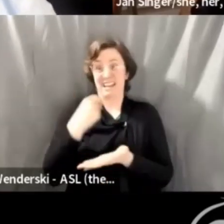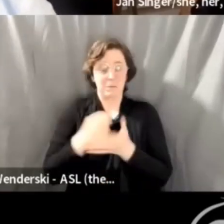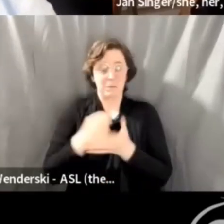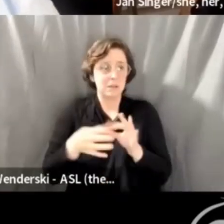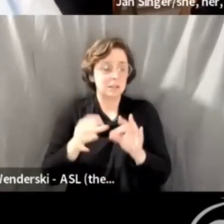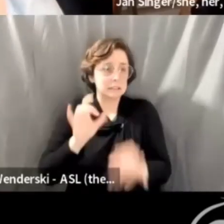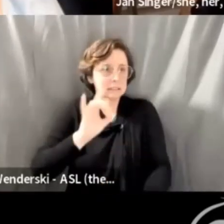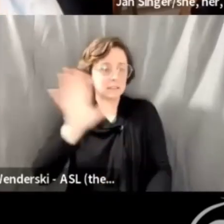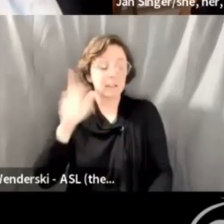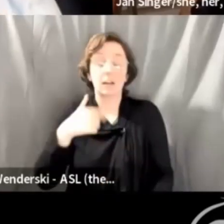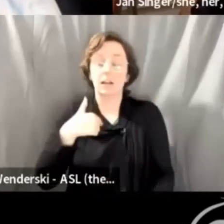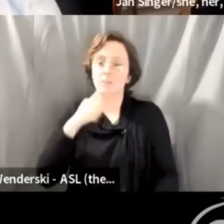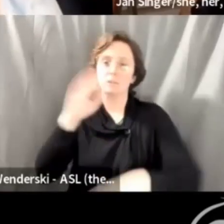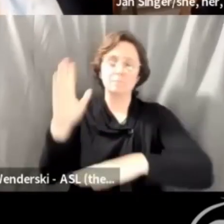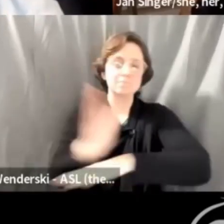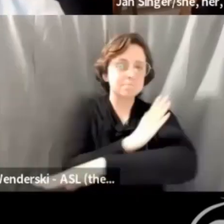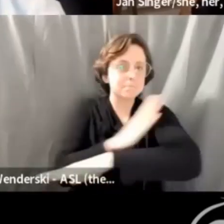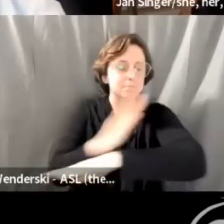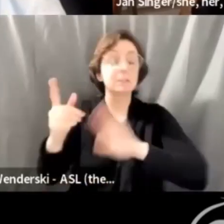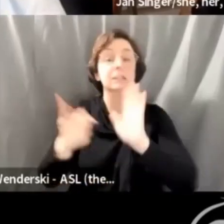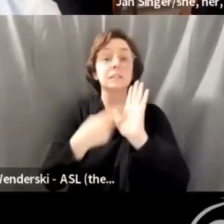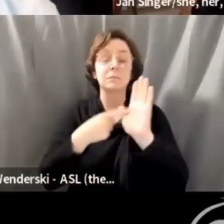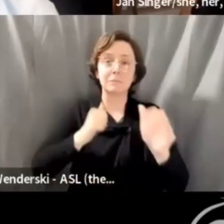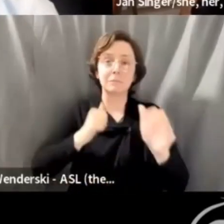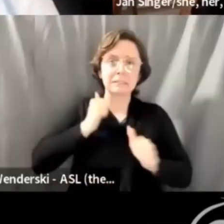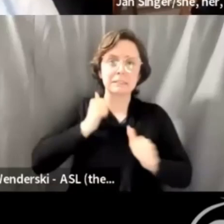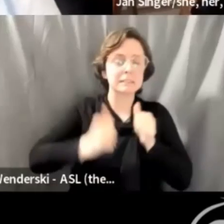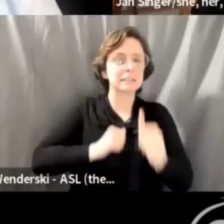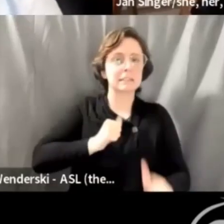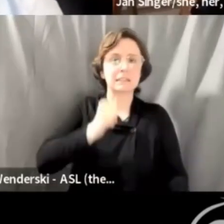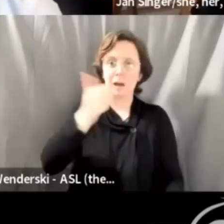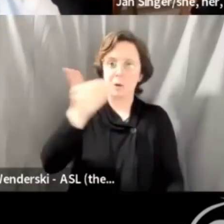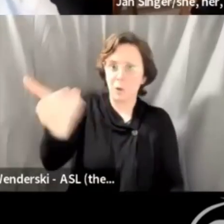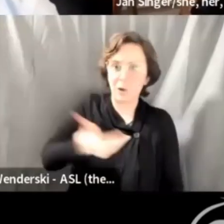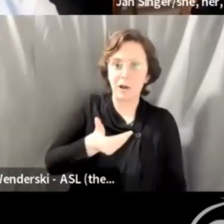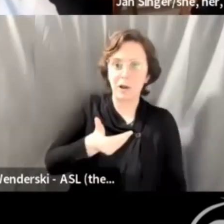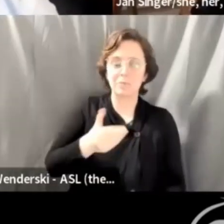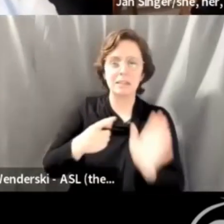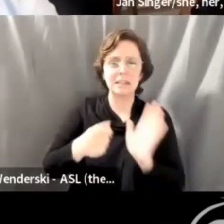Sometimes it's downright hostile and unwelcoming, and sometimes it's just clumsy and foolish